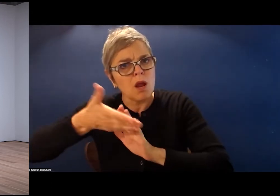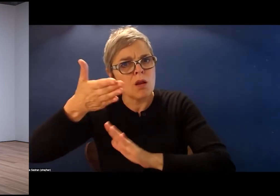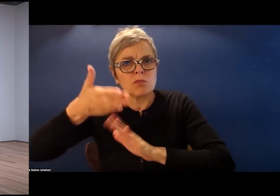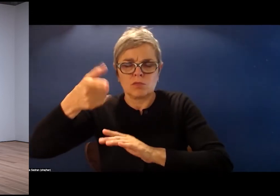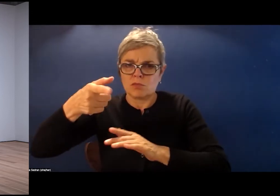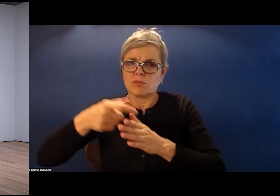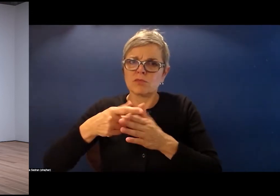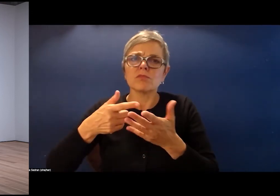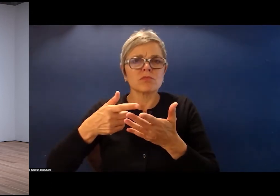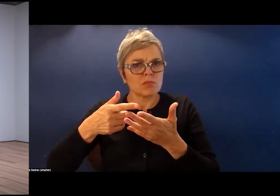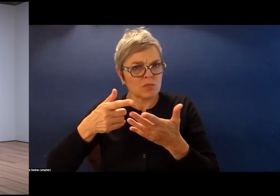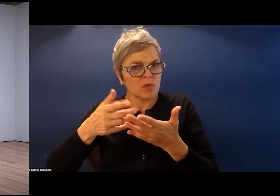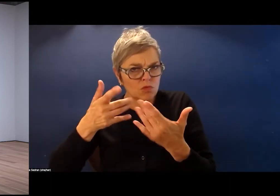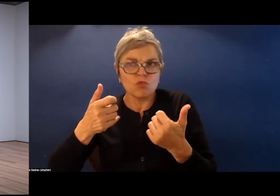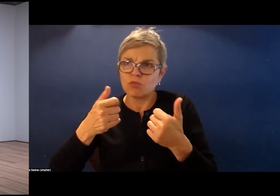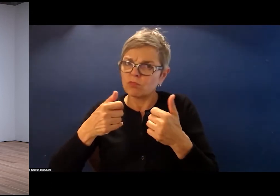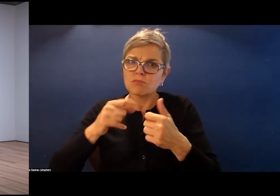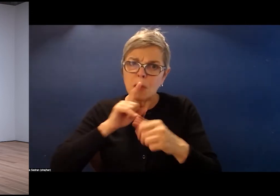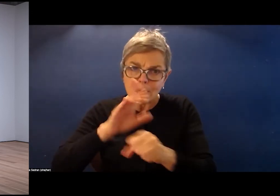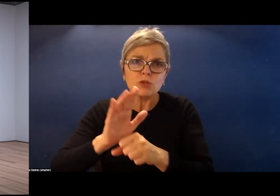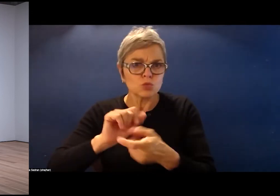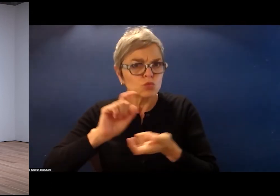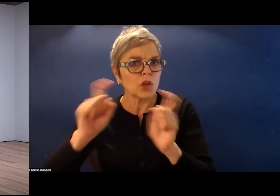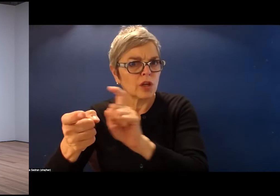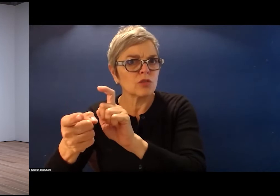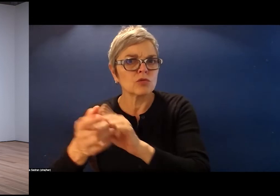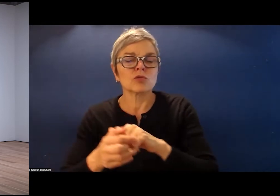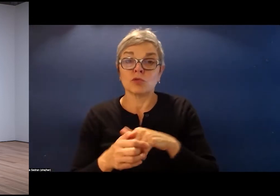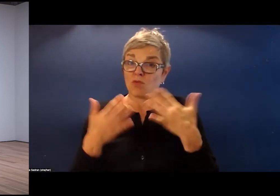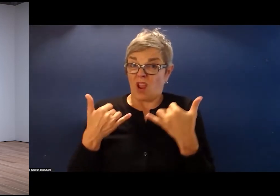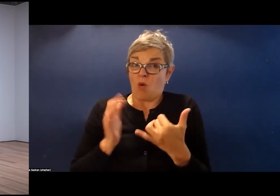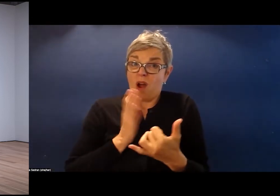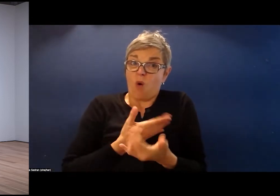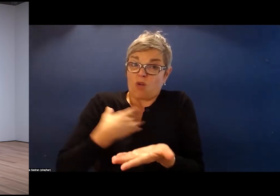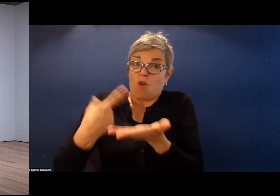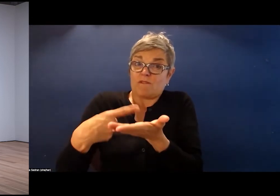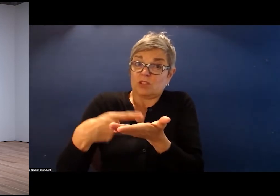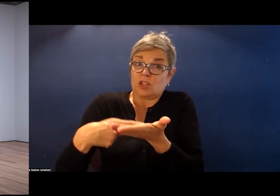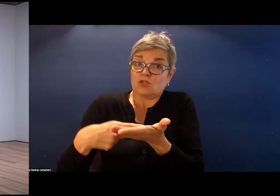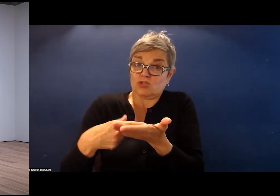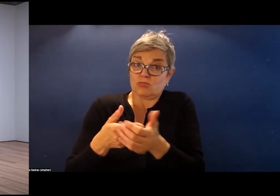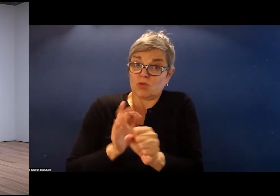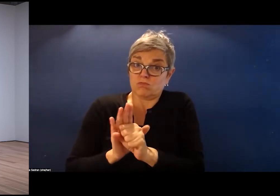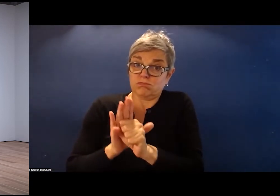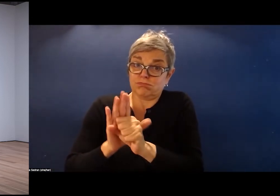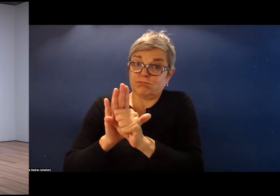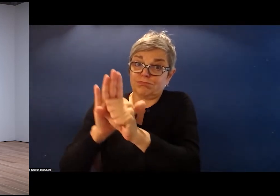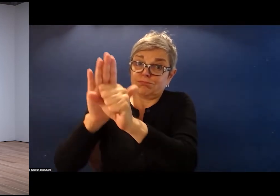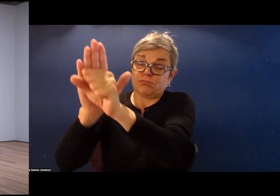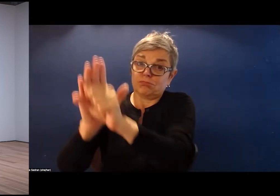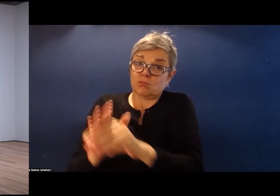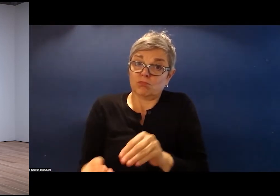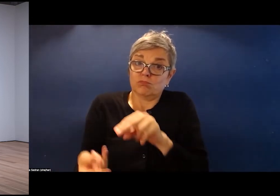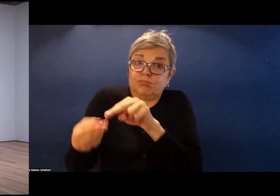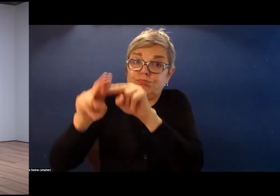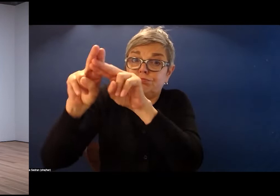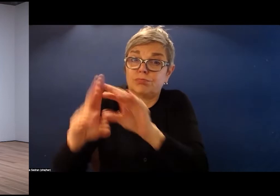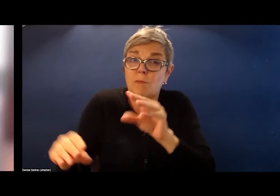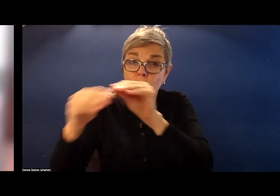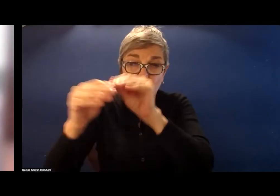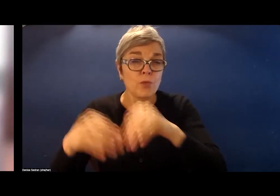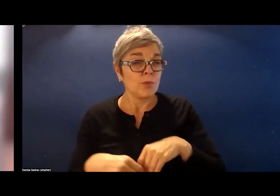So the conversation is ramping up here in terms of the issues and the